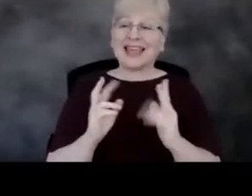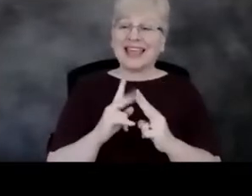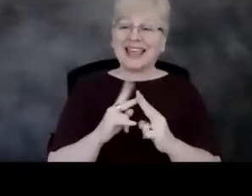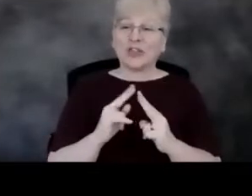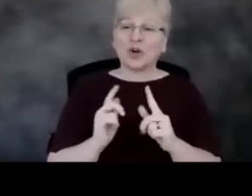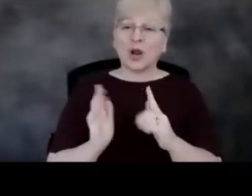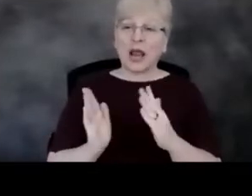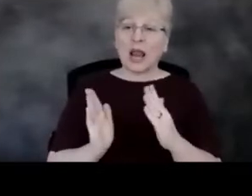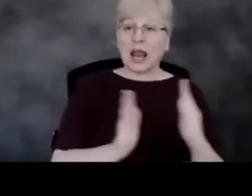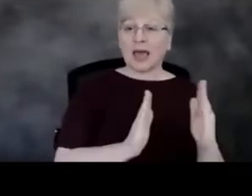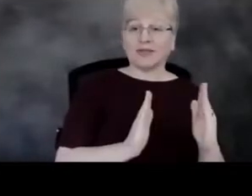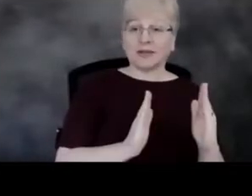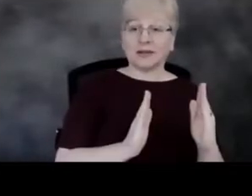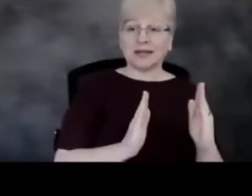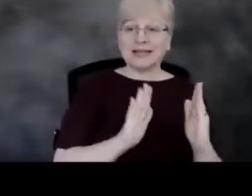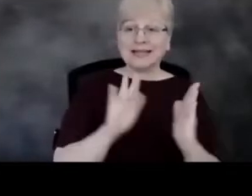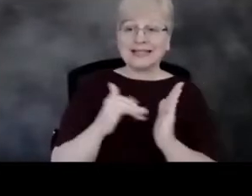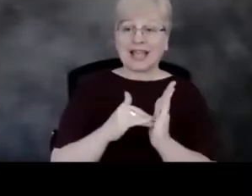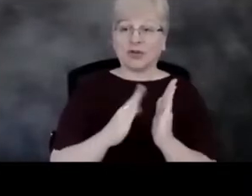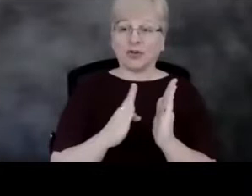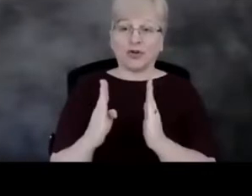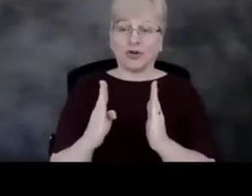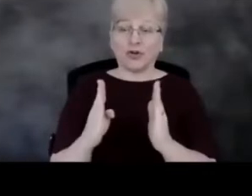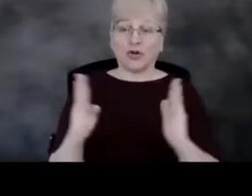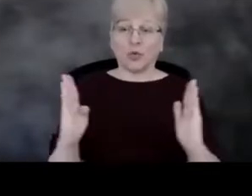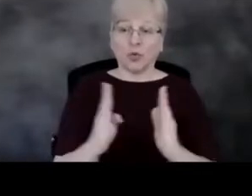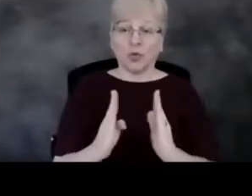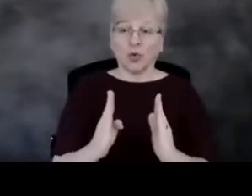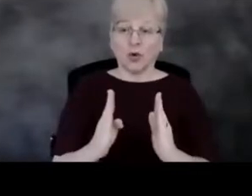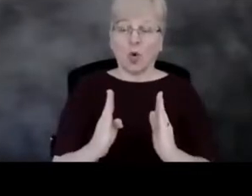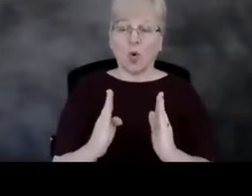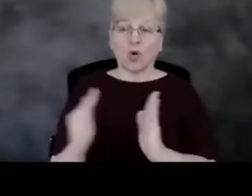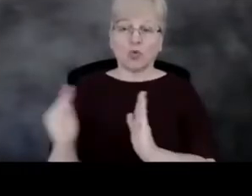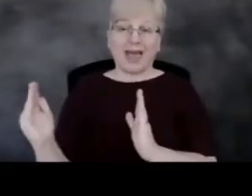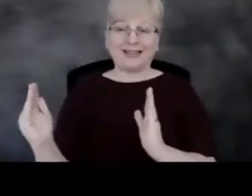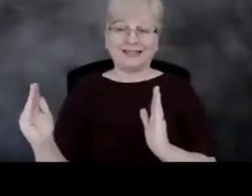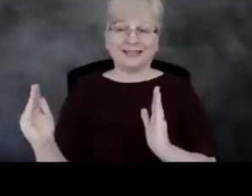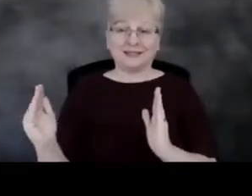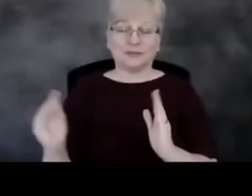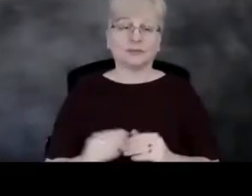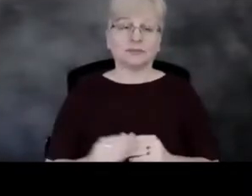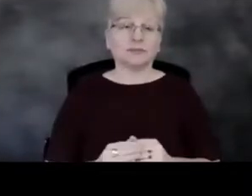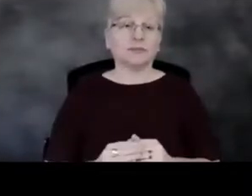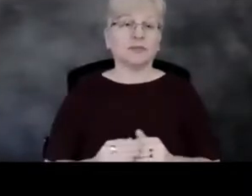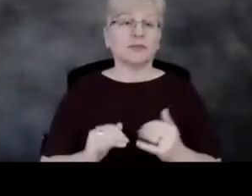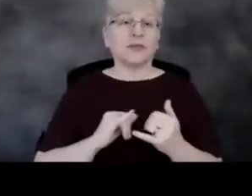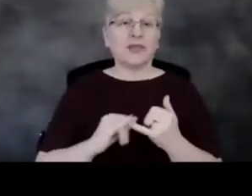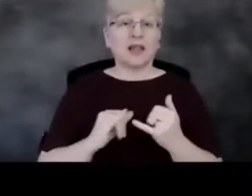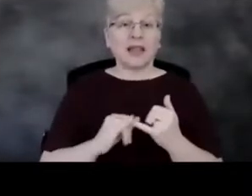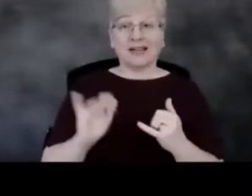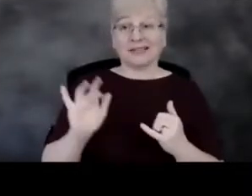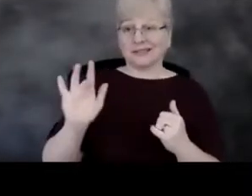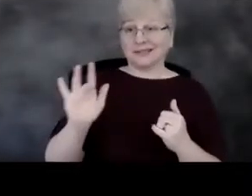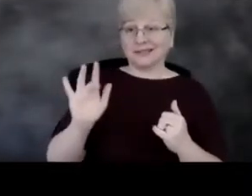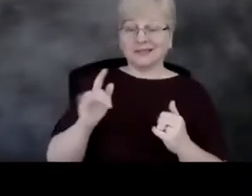16:48:35 And then this tool will remove formatting, so that what I just did there and here you